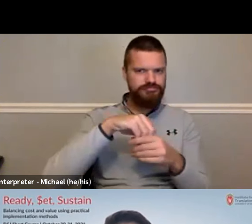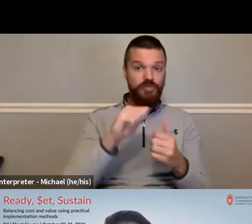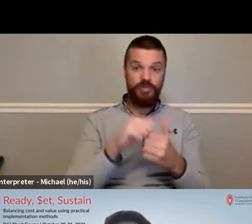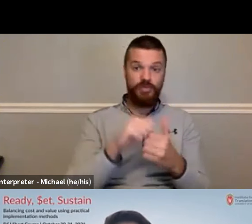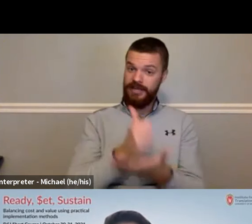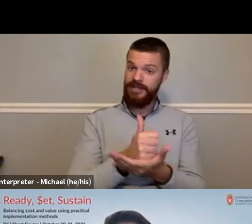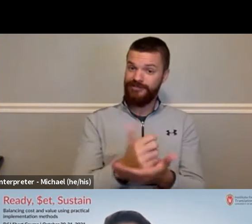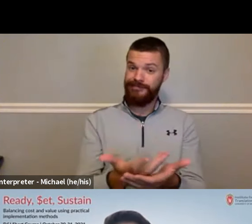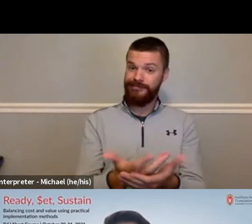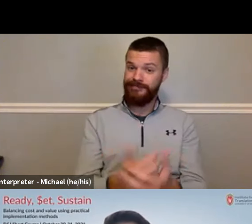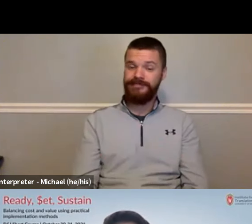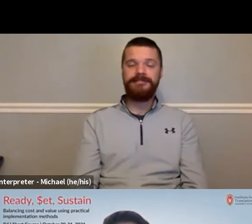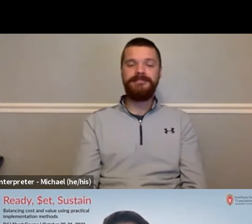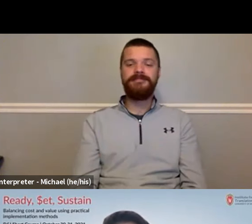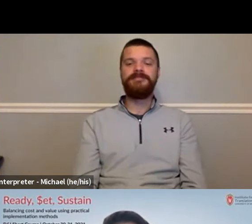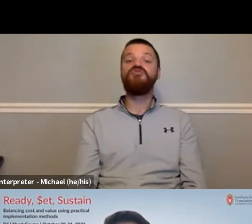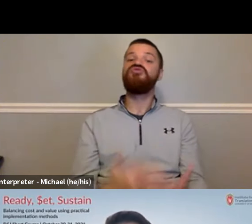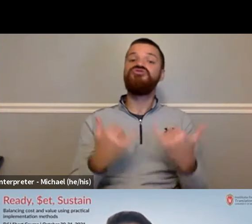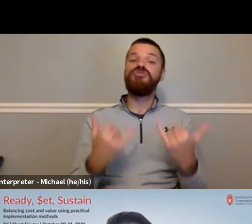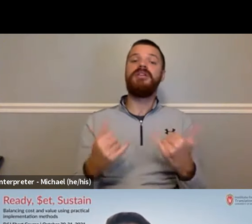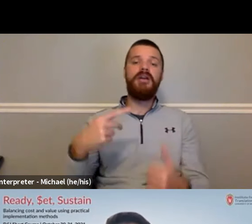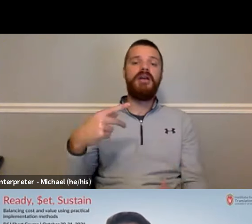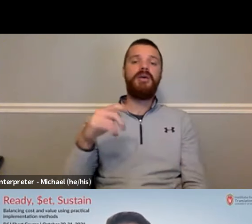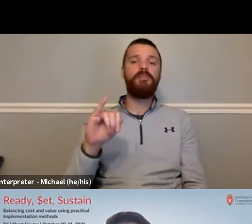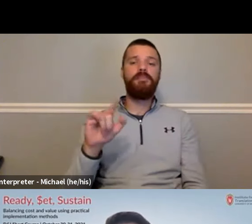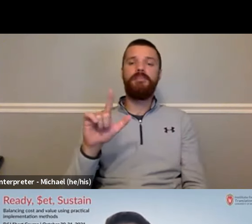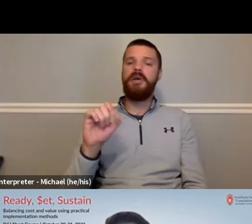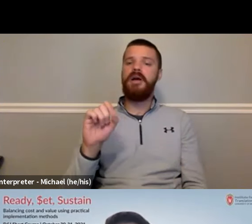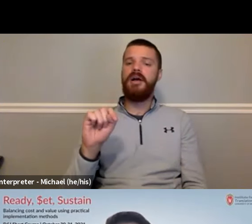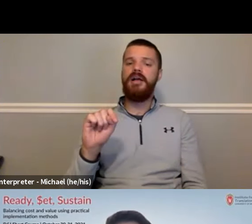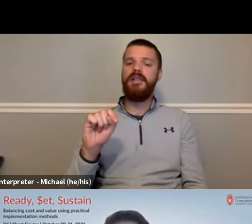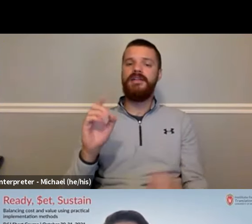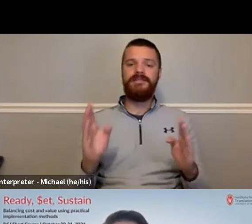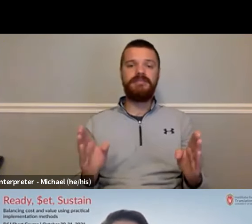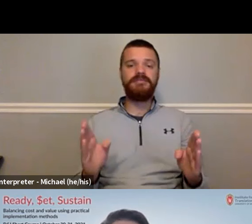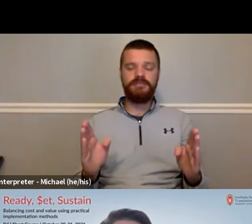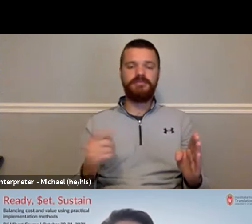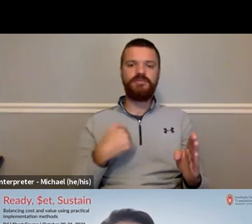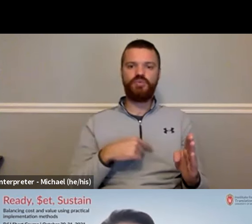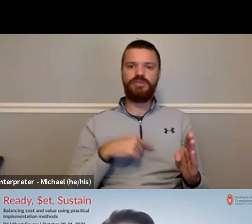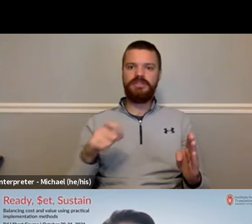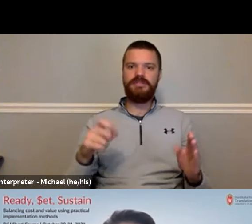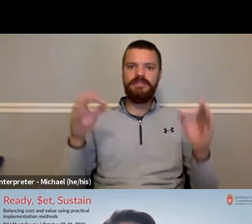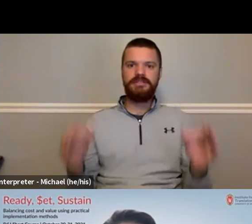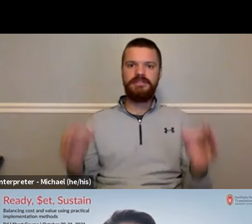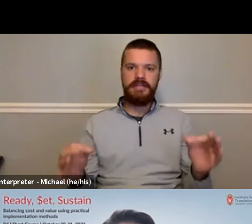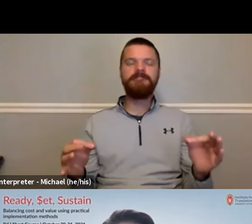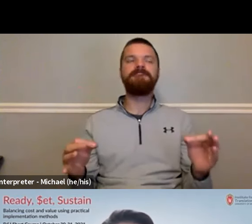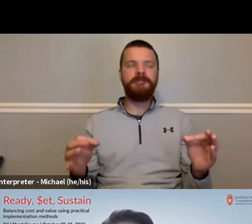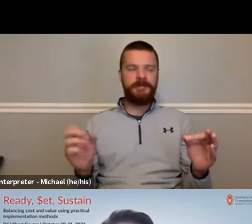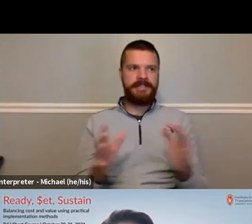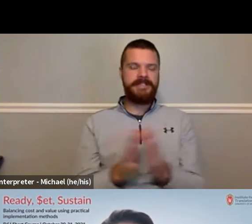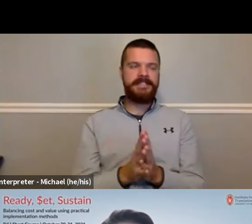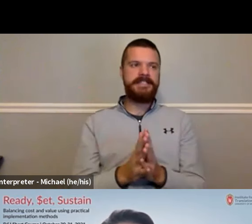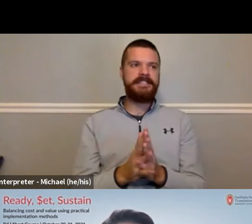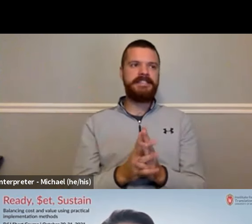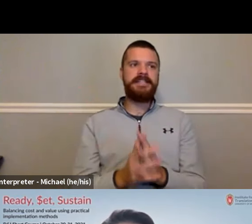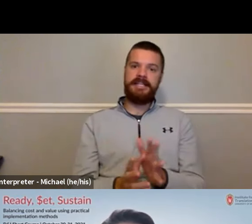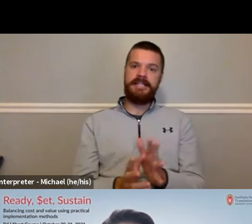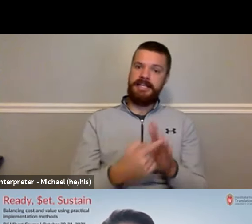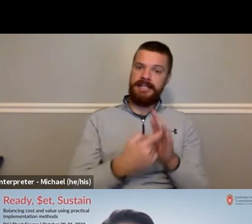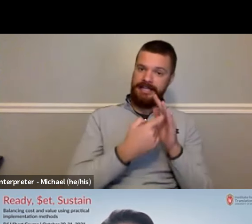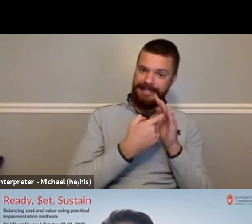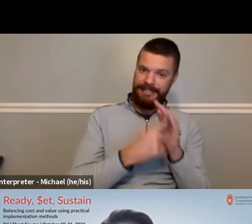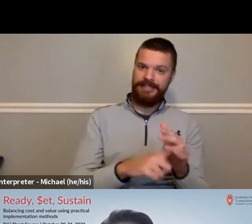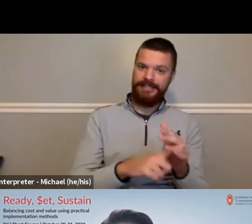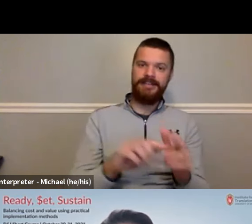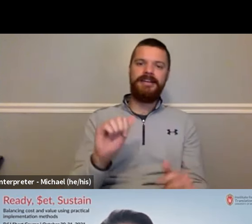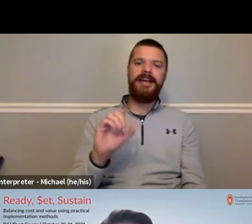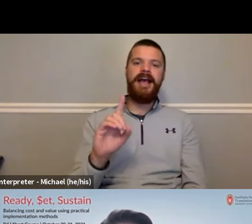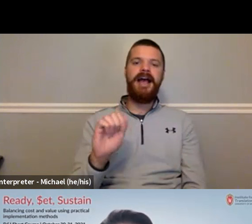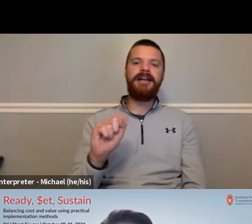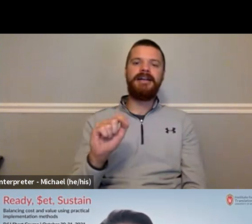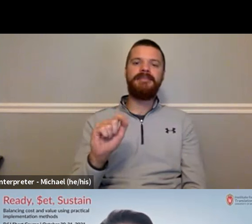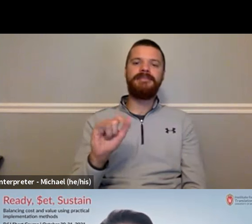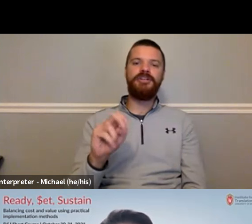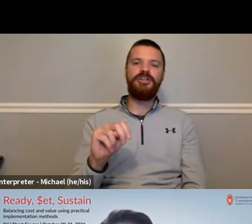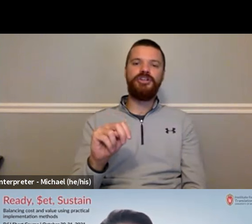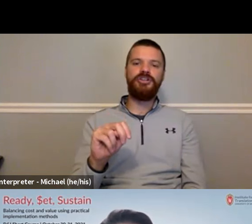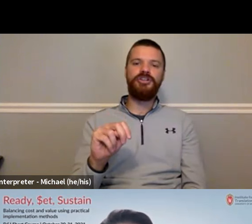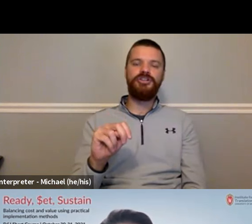Michelle Chui: And so right now we're in this pilot phase where we have to decide, you know we've made our initial set of adaptation from the Chicago project to now the overall project.